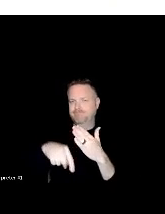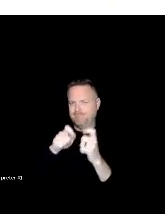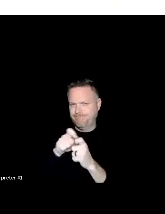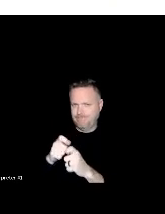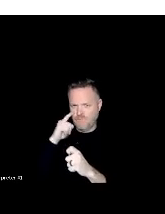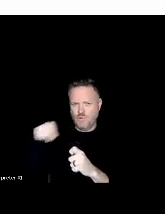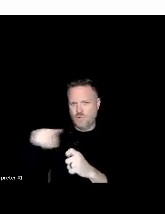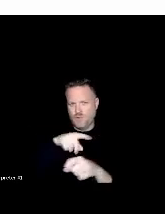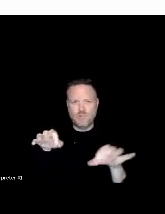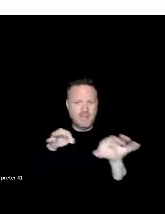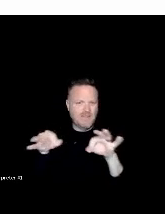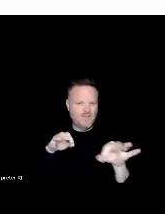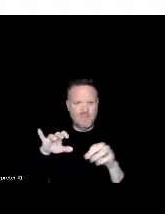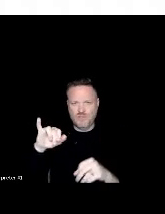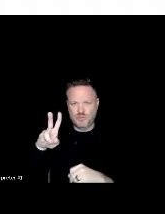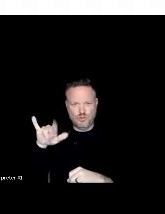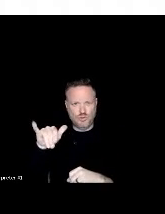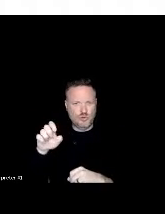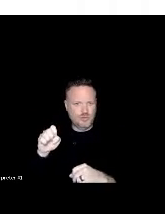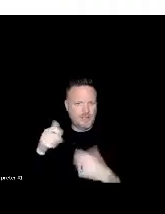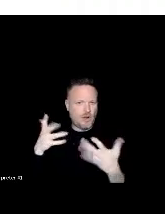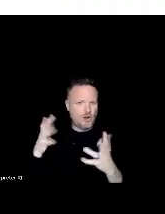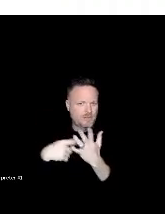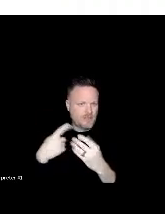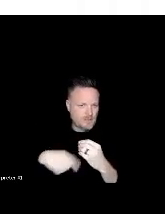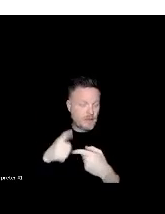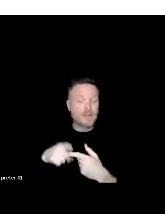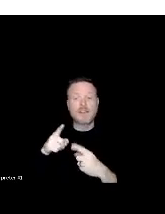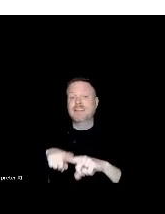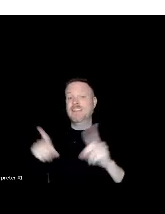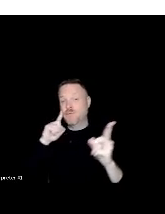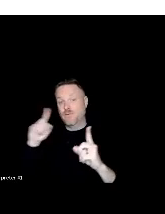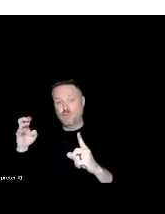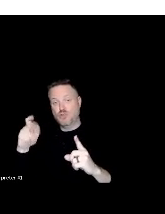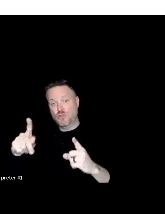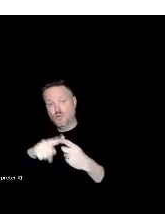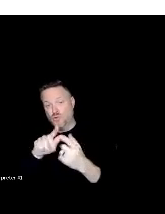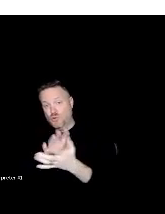Julie talked about and the difference between the return to school vs. Return to learn.